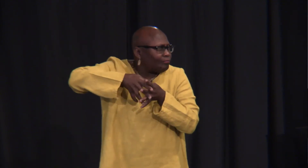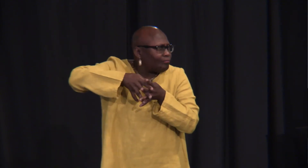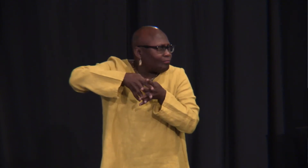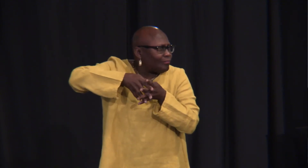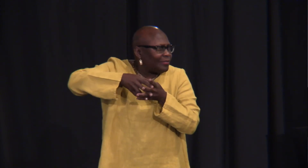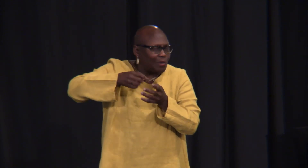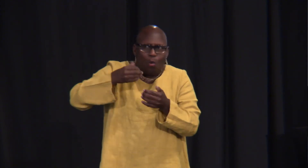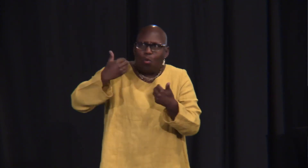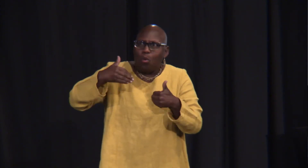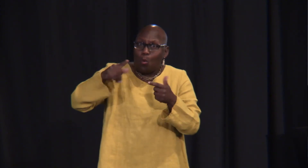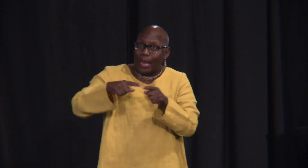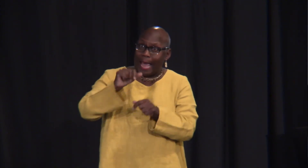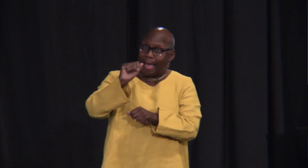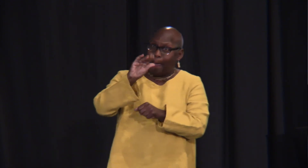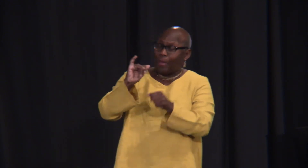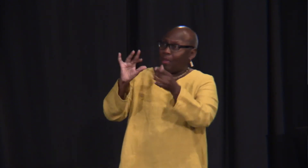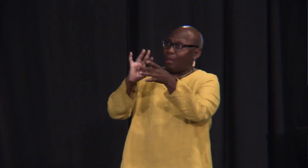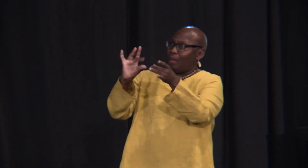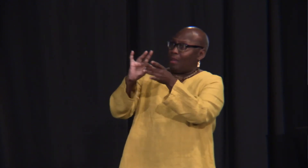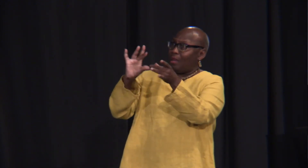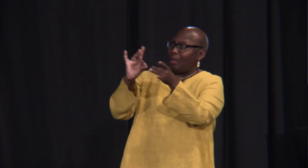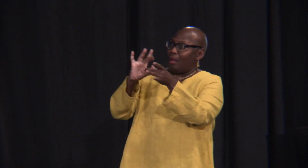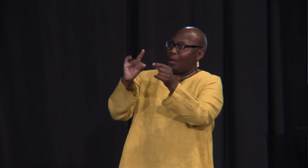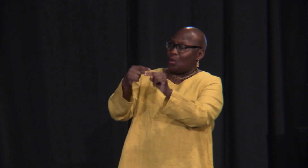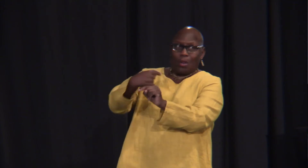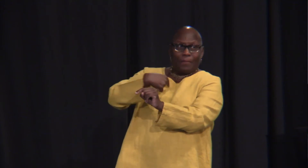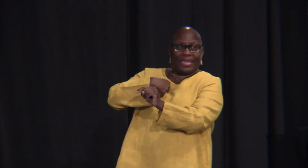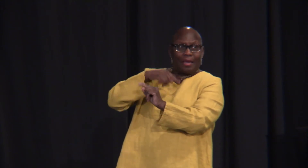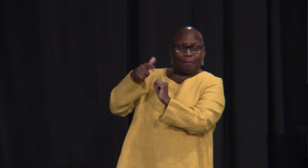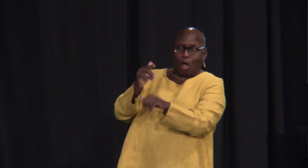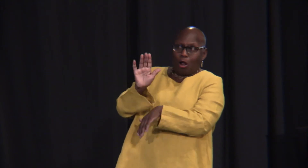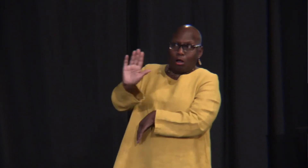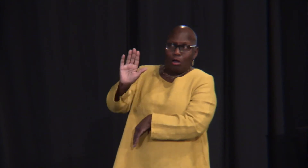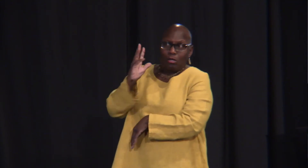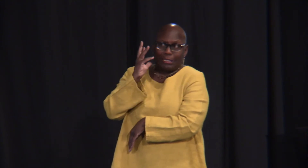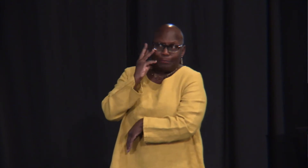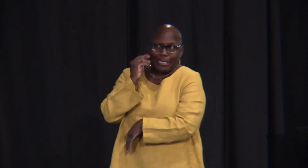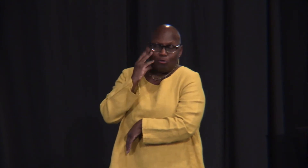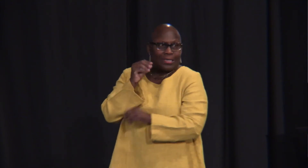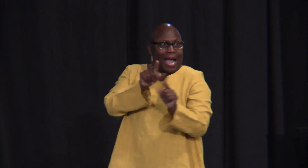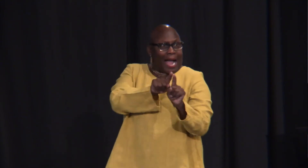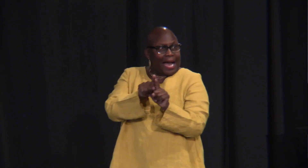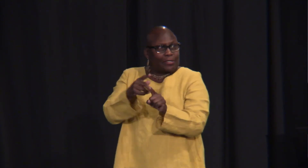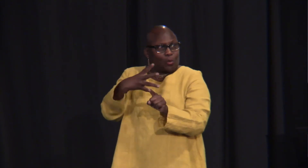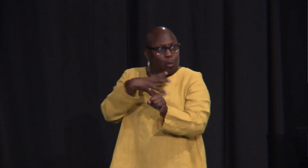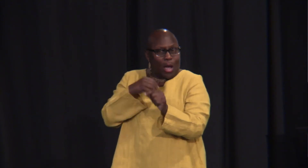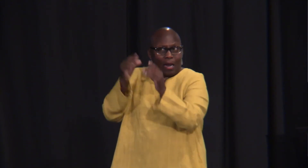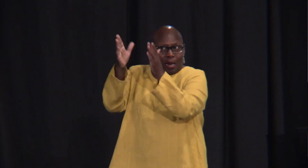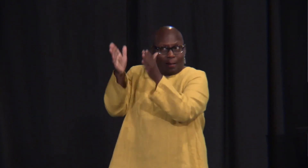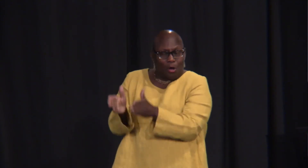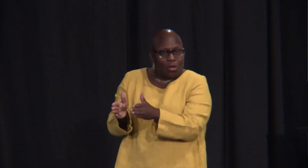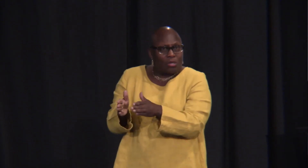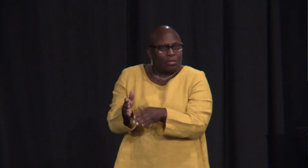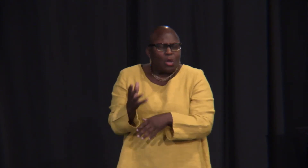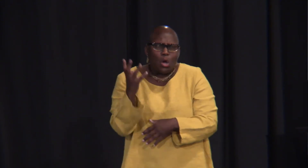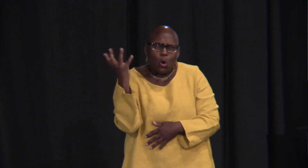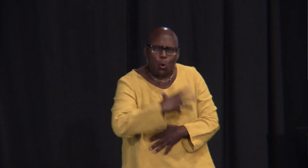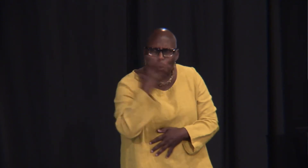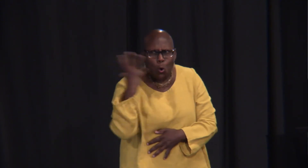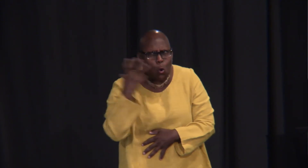what I say today that is because each of you has a core value system that you,